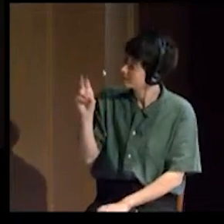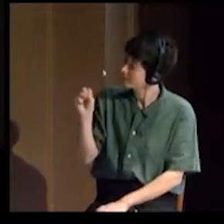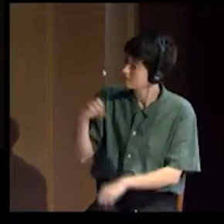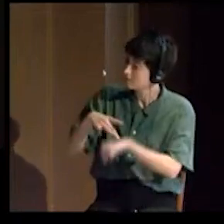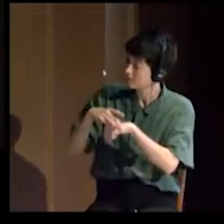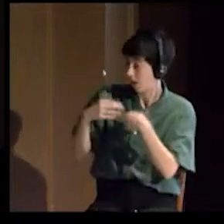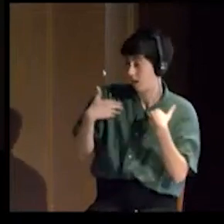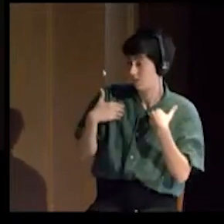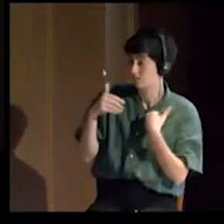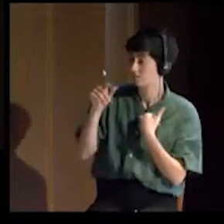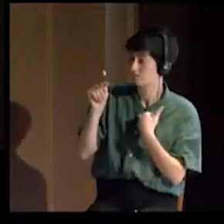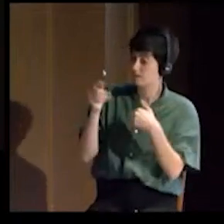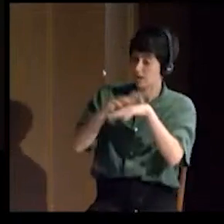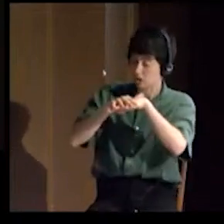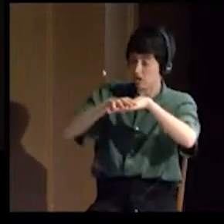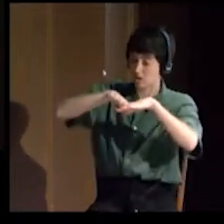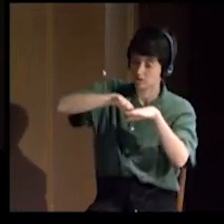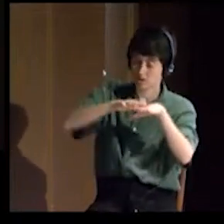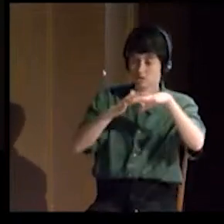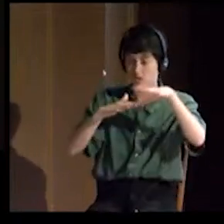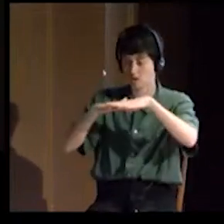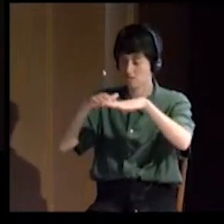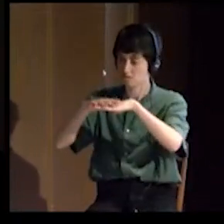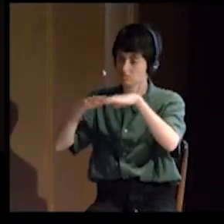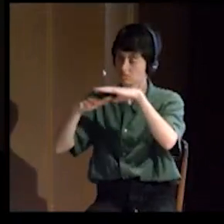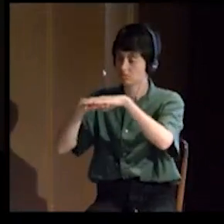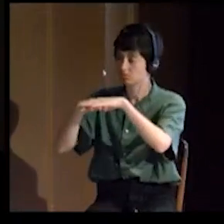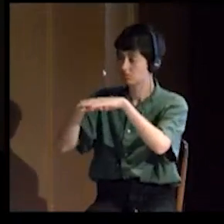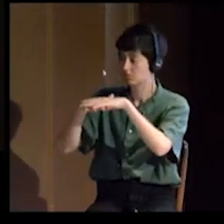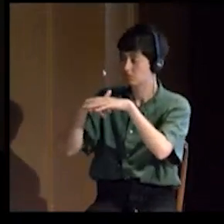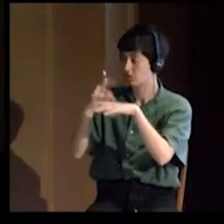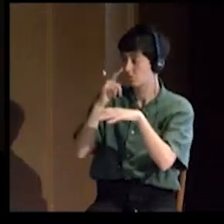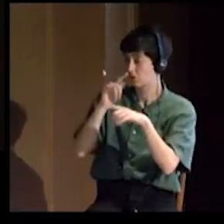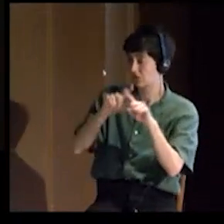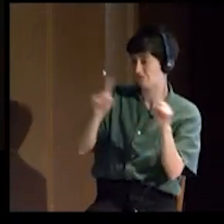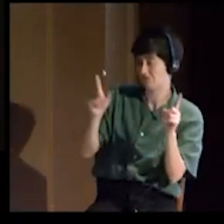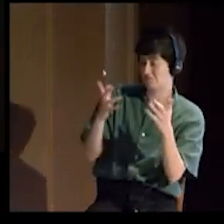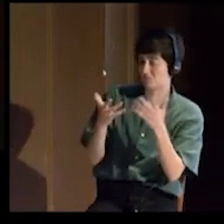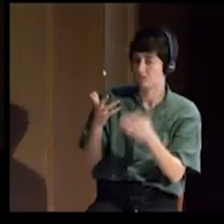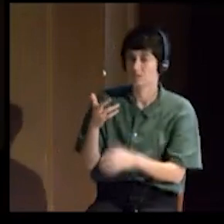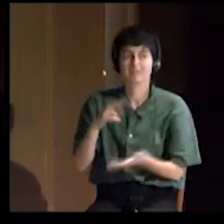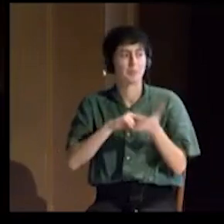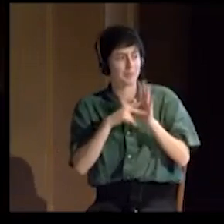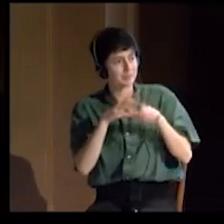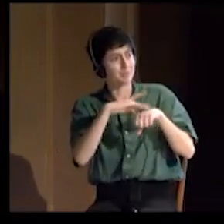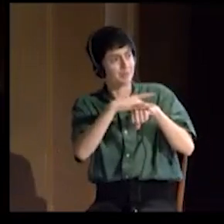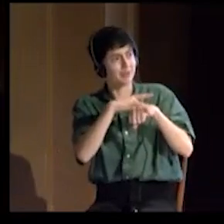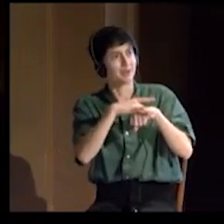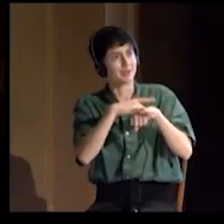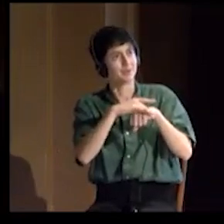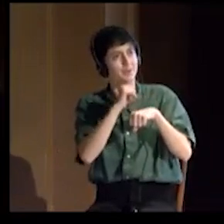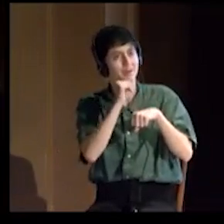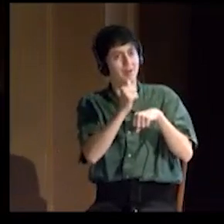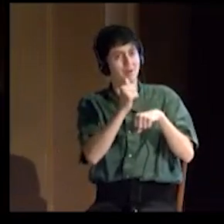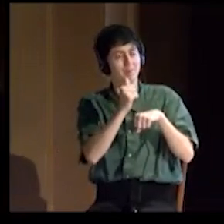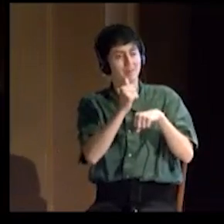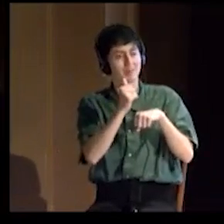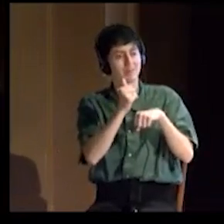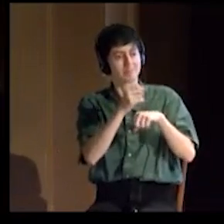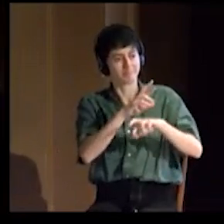It just wouldn't be a life-conducive planet. That would be my best guess. But that is straight conjecture. [Audience Member] Of course.